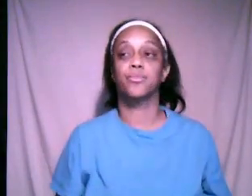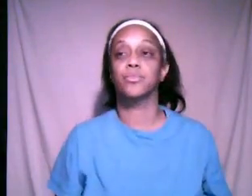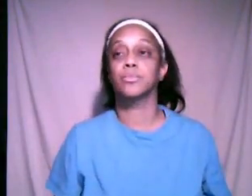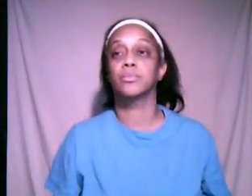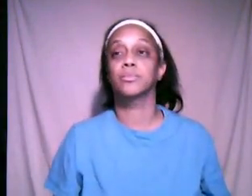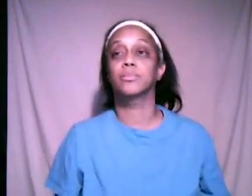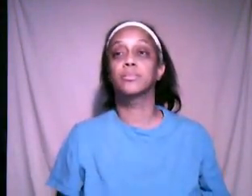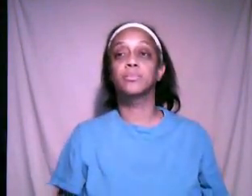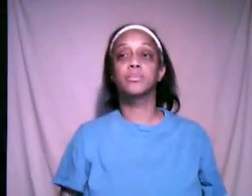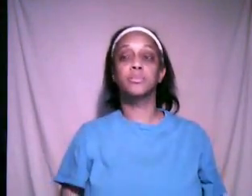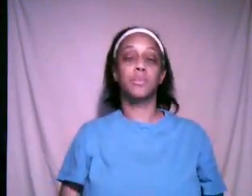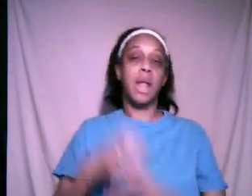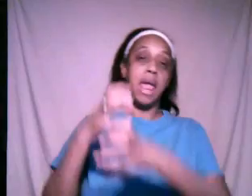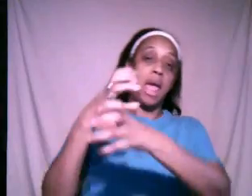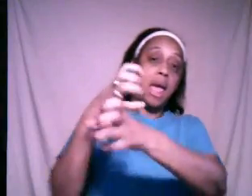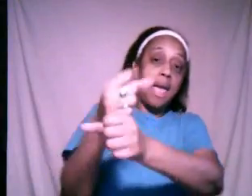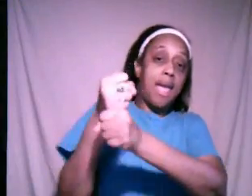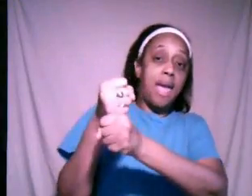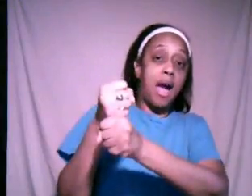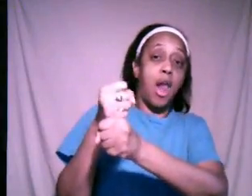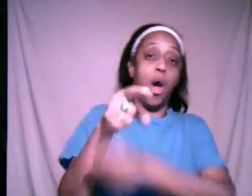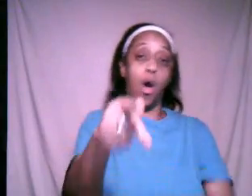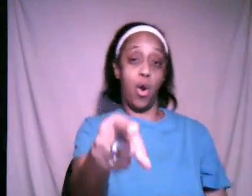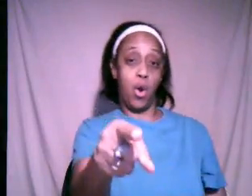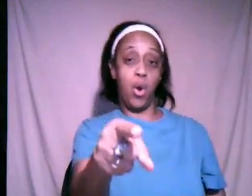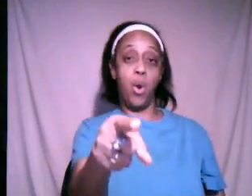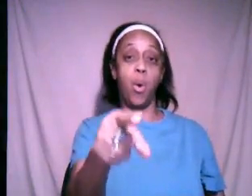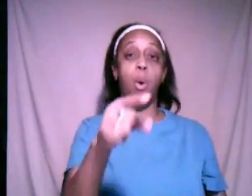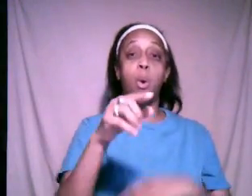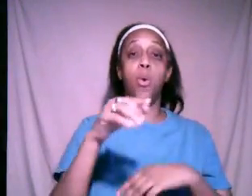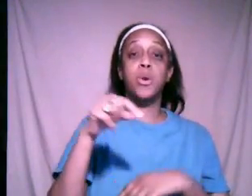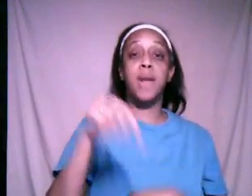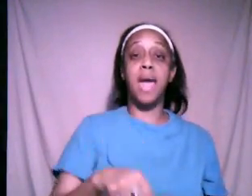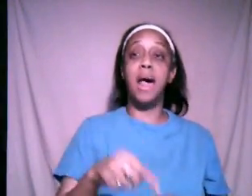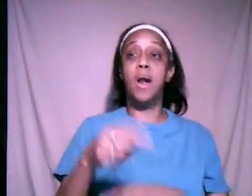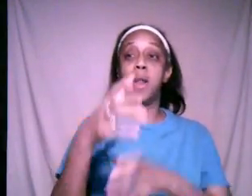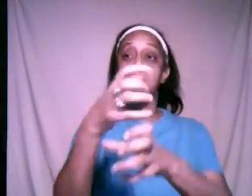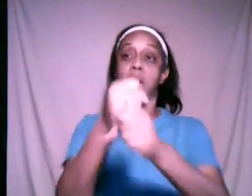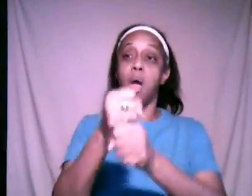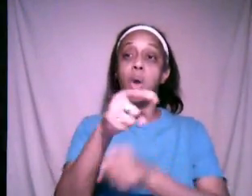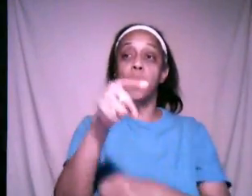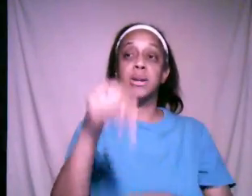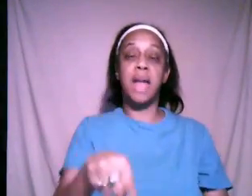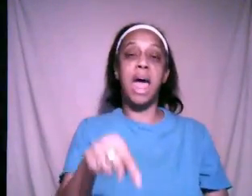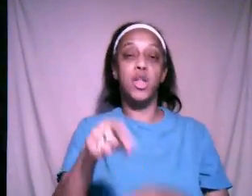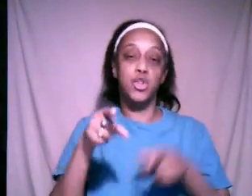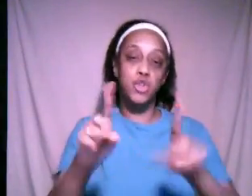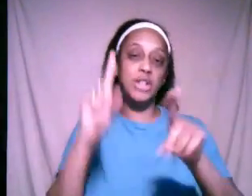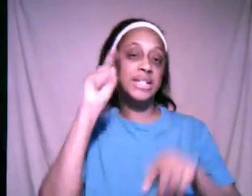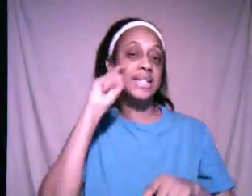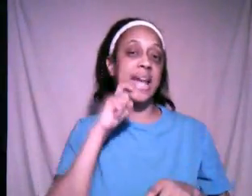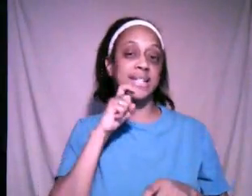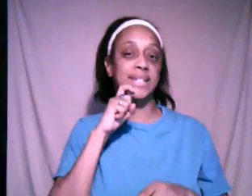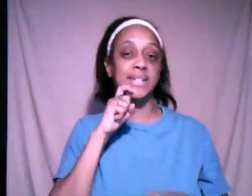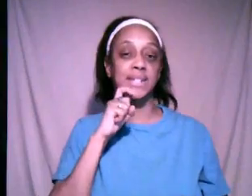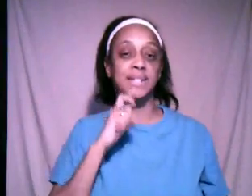* Held you down during sex.